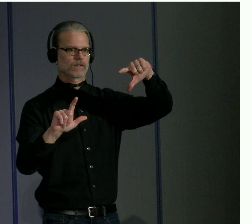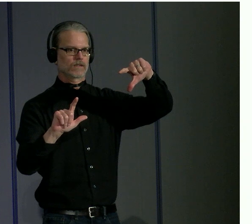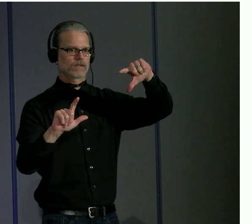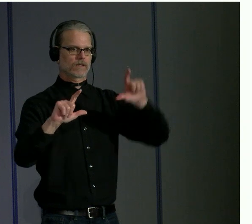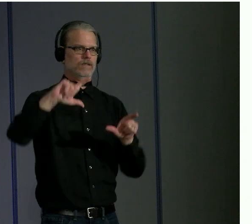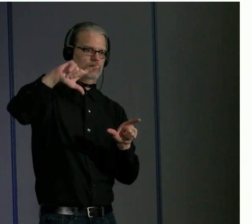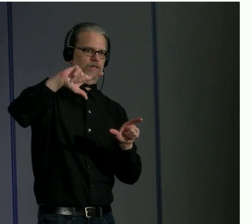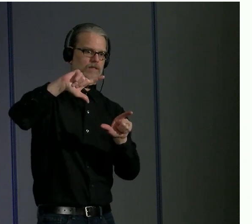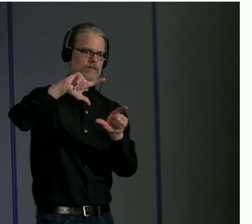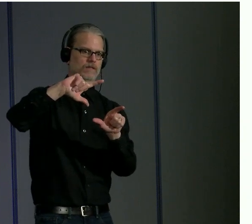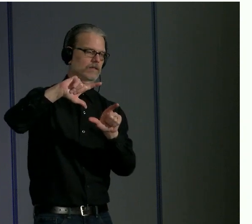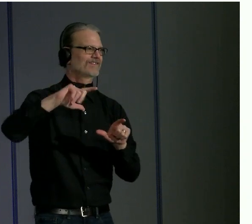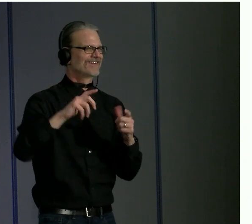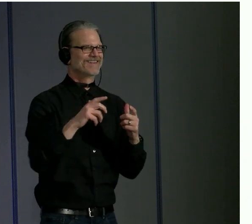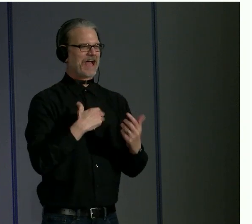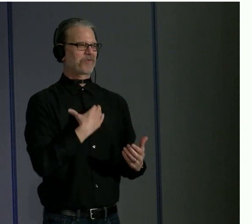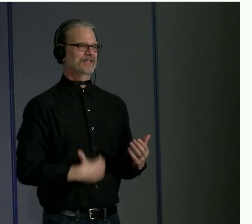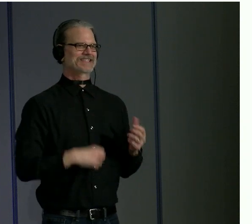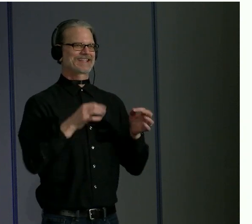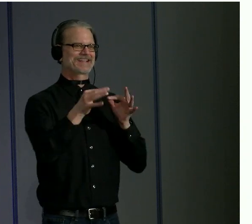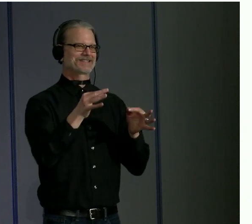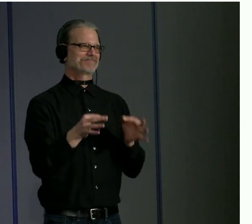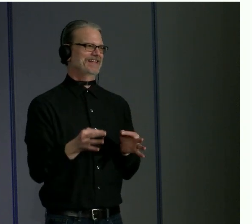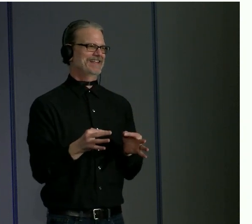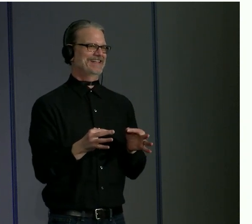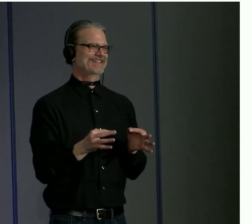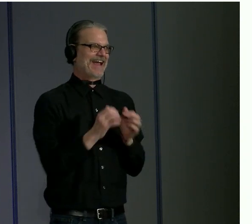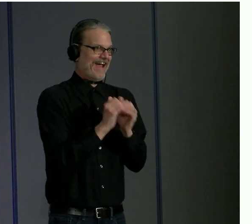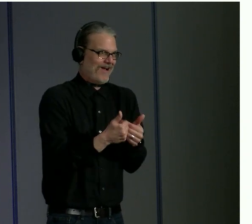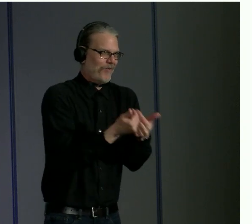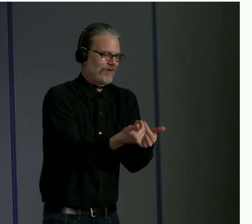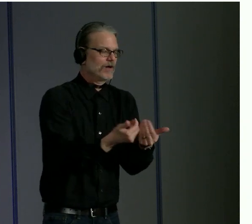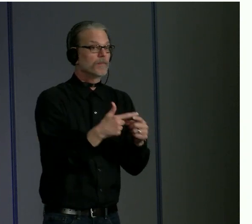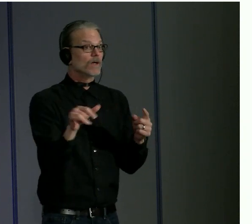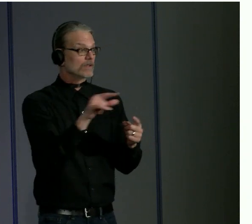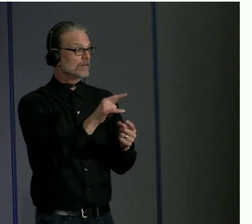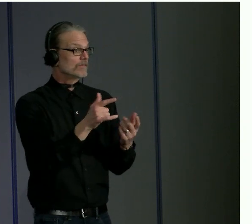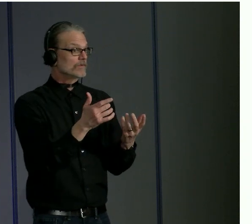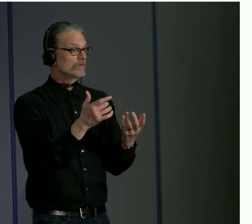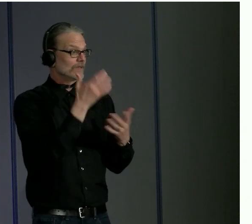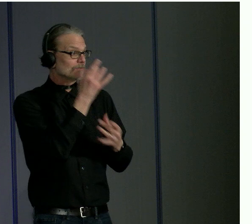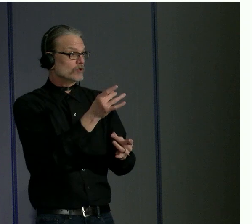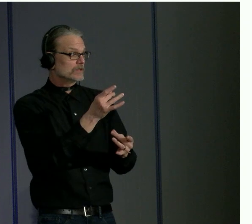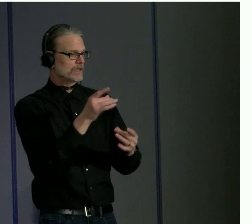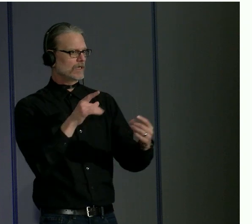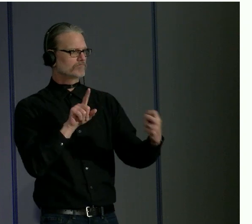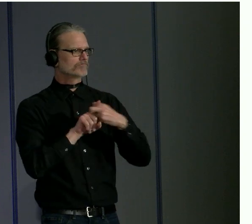we had time to do this in this session, but if you can find me in LinkedIn, I promise you